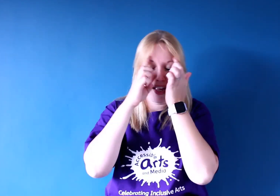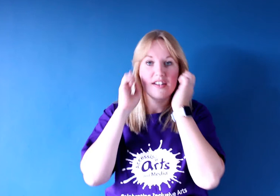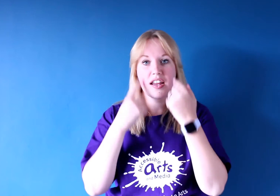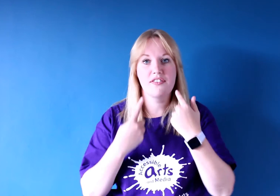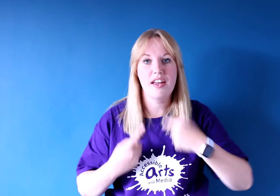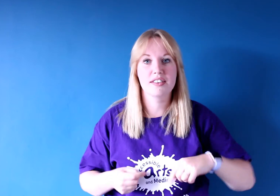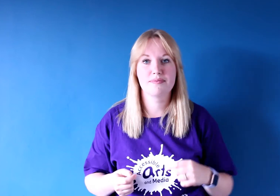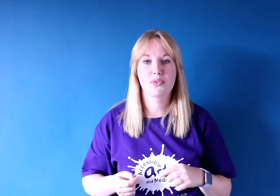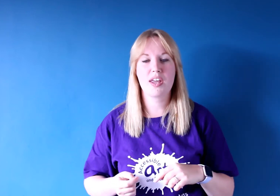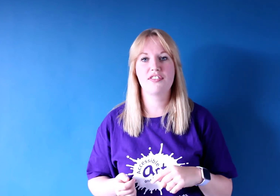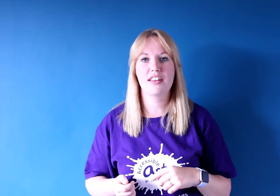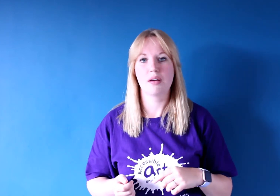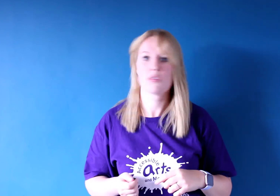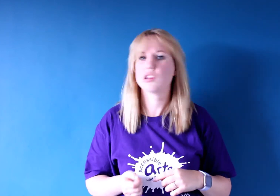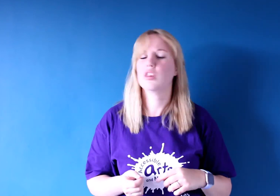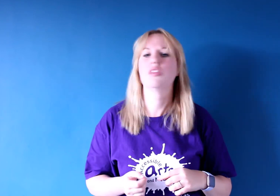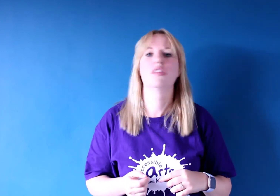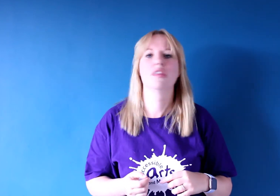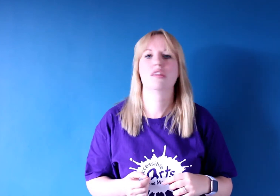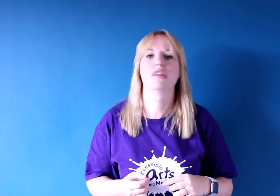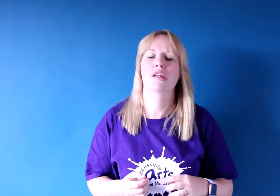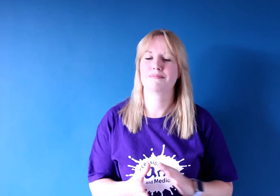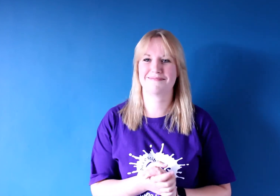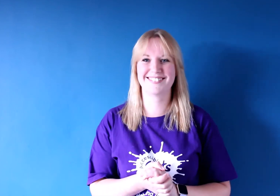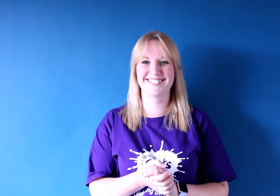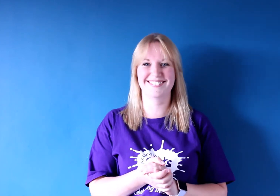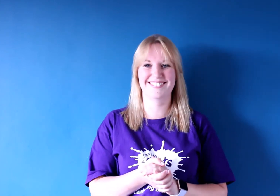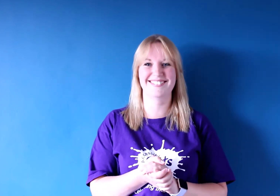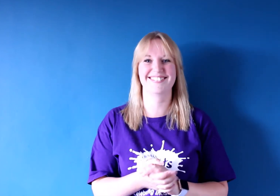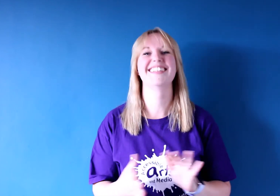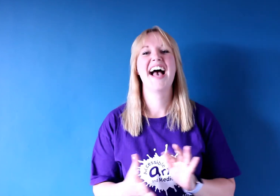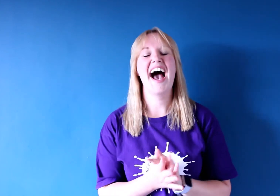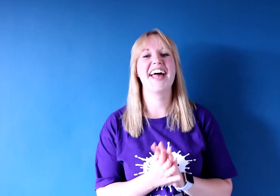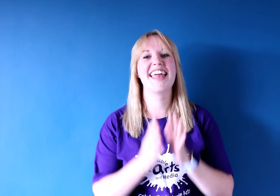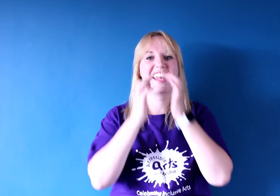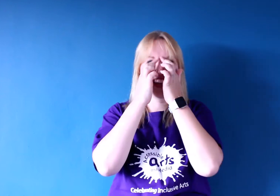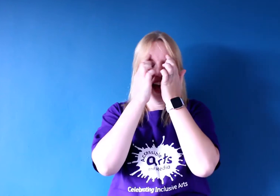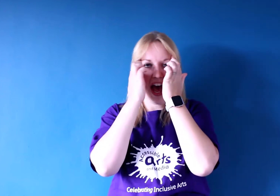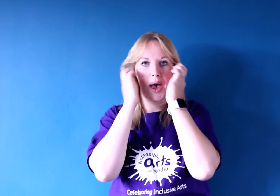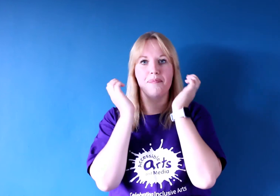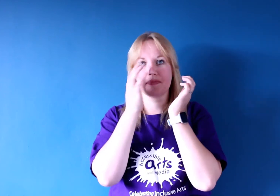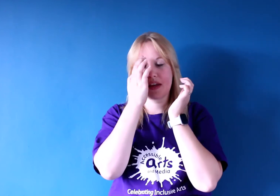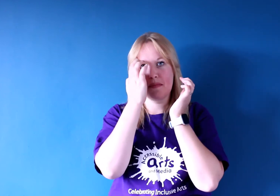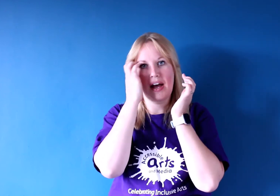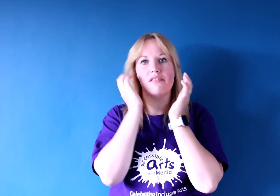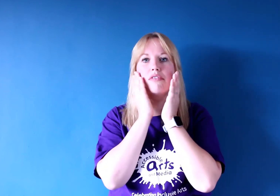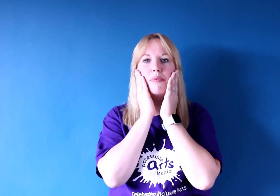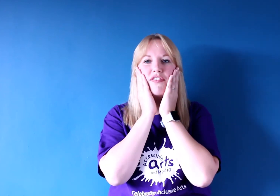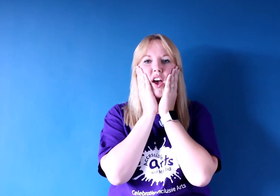Can you shake your face? Wake your face up. And then, you might rub your face,